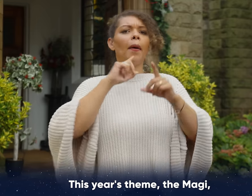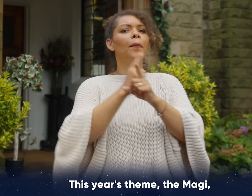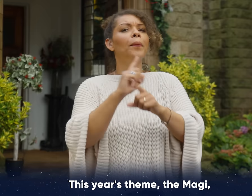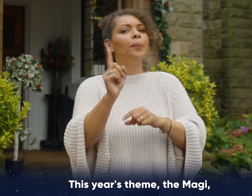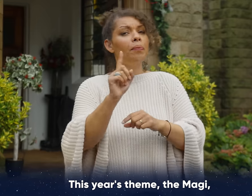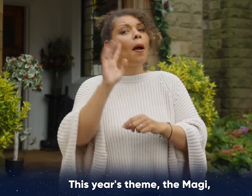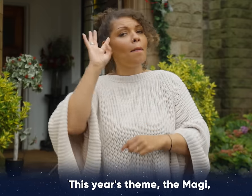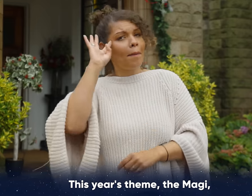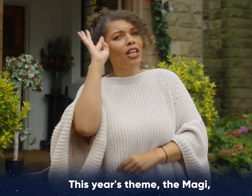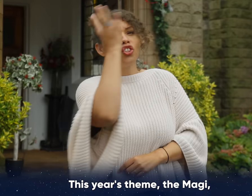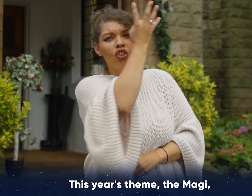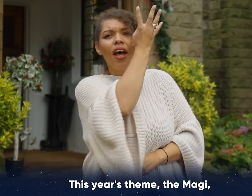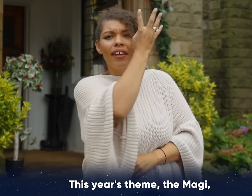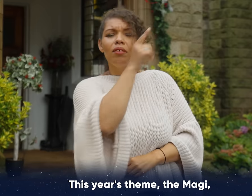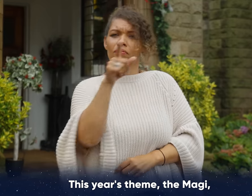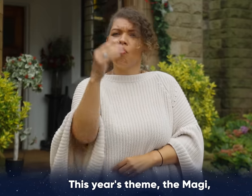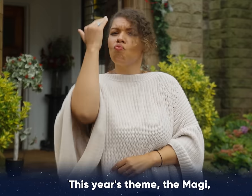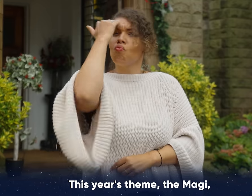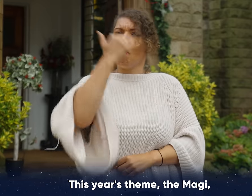This year's theme, The Magi